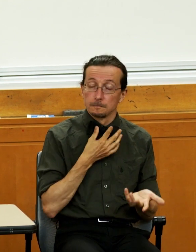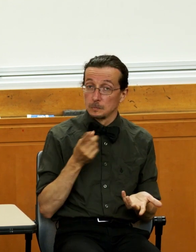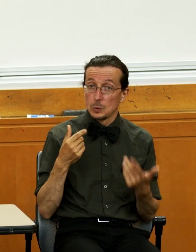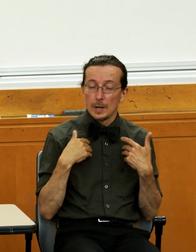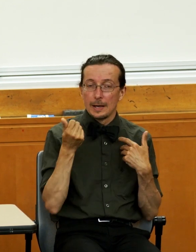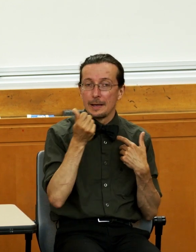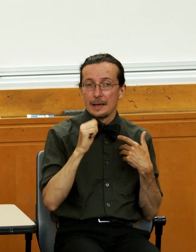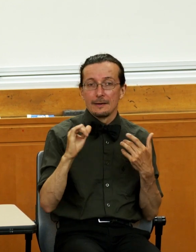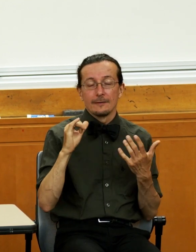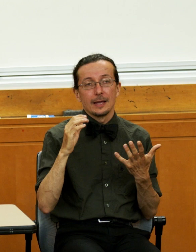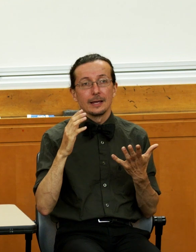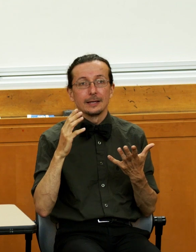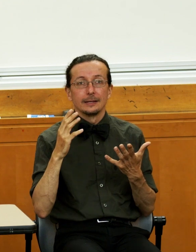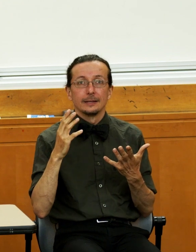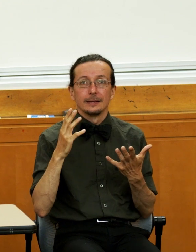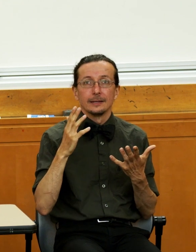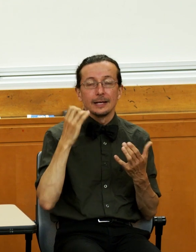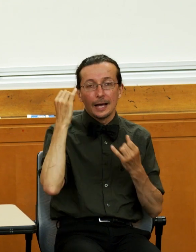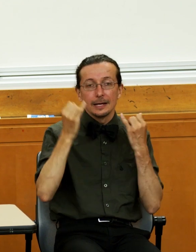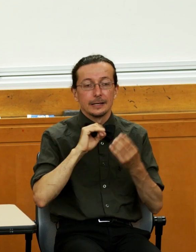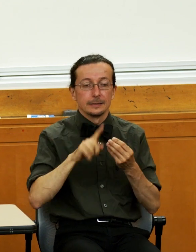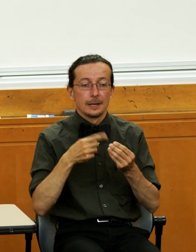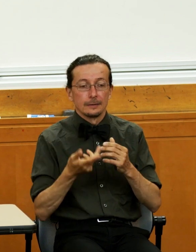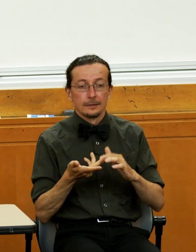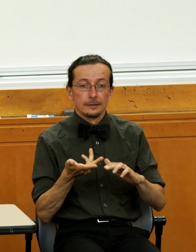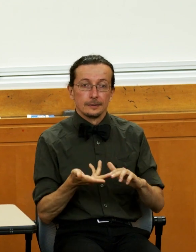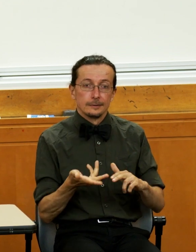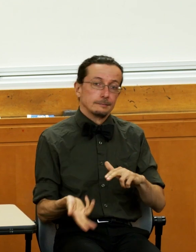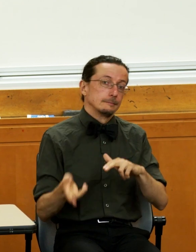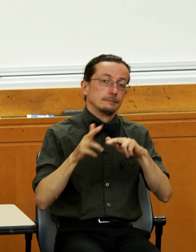increasing literacy or increasing knowledge about these things? Because it seems to me that like,